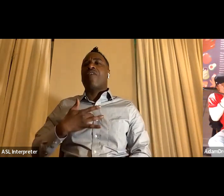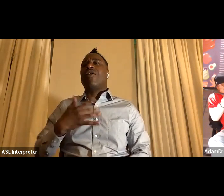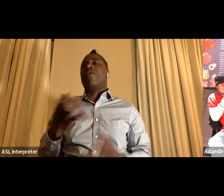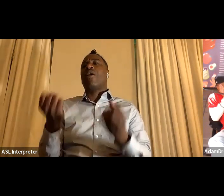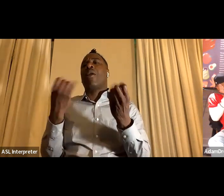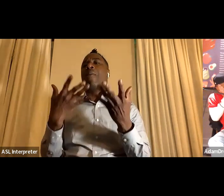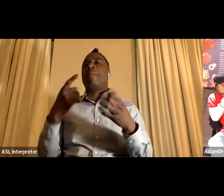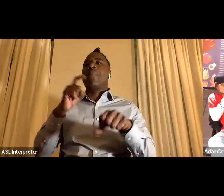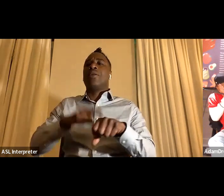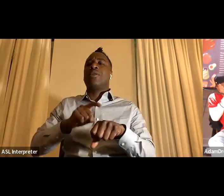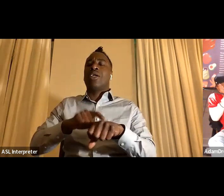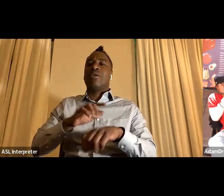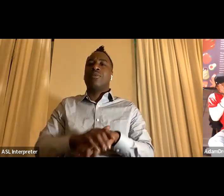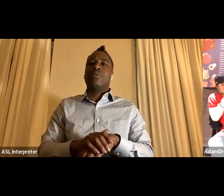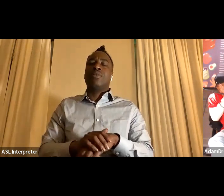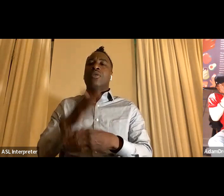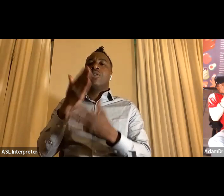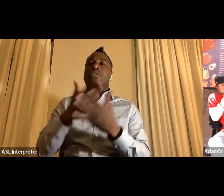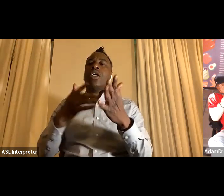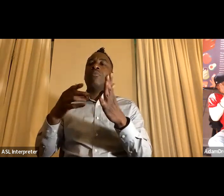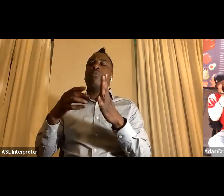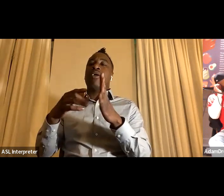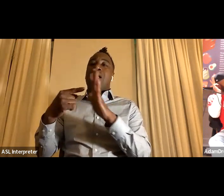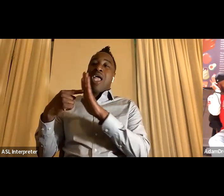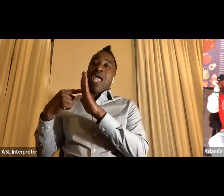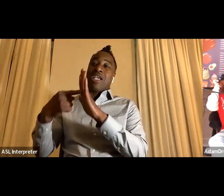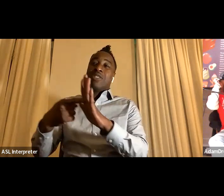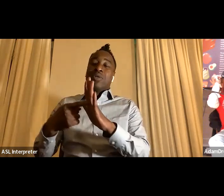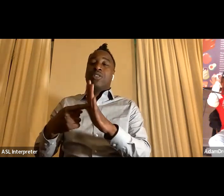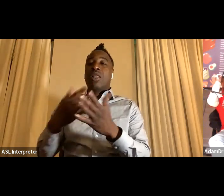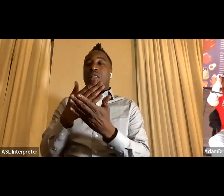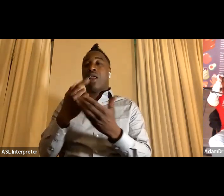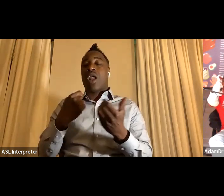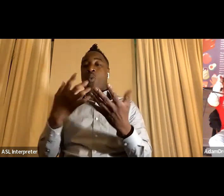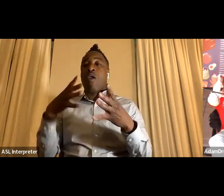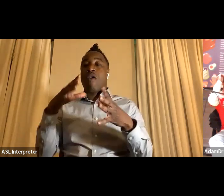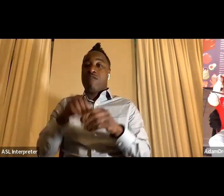like exhibition or just like things that I want to participate in and, you know,